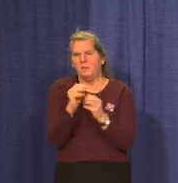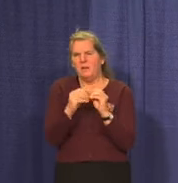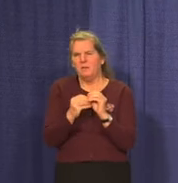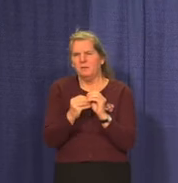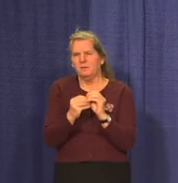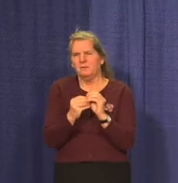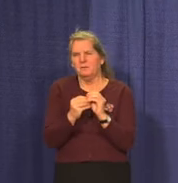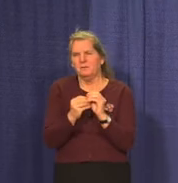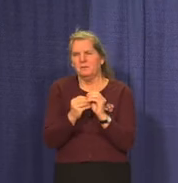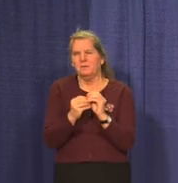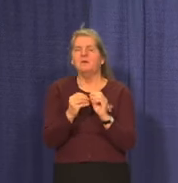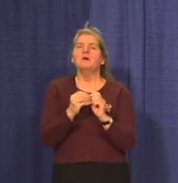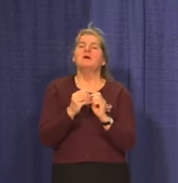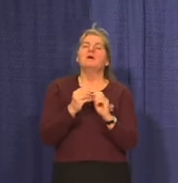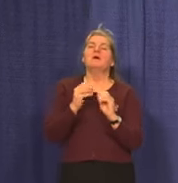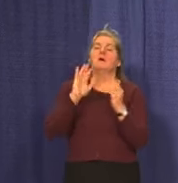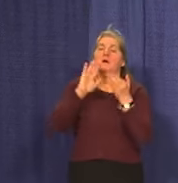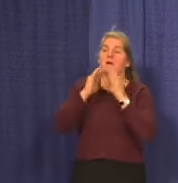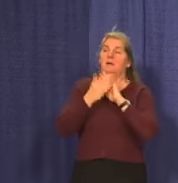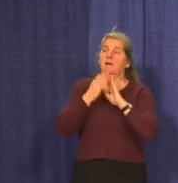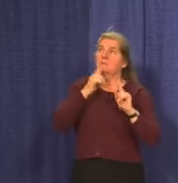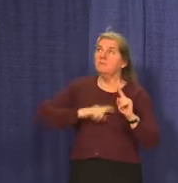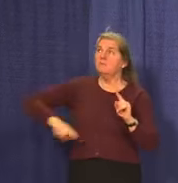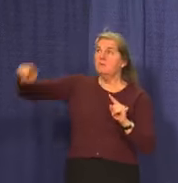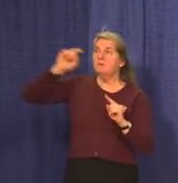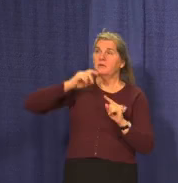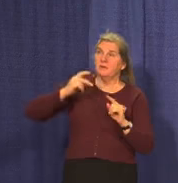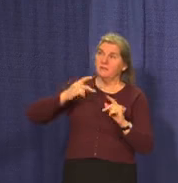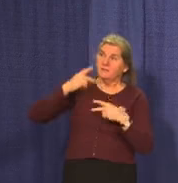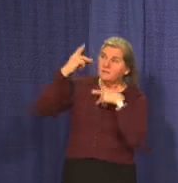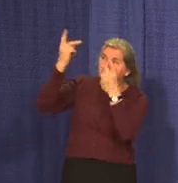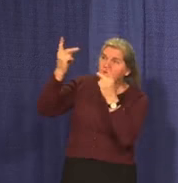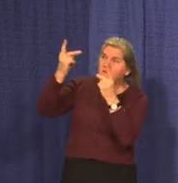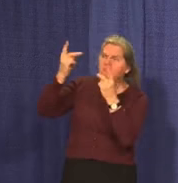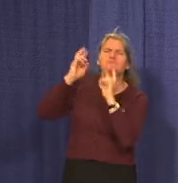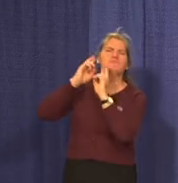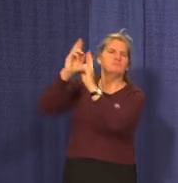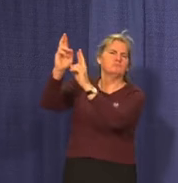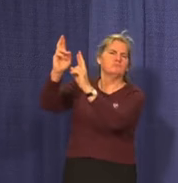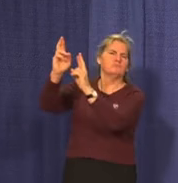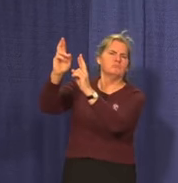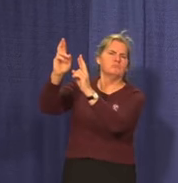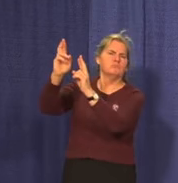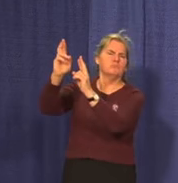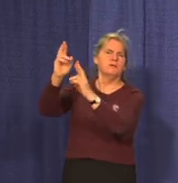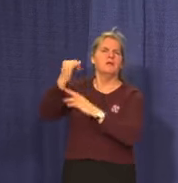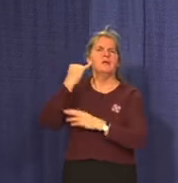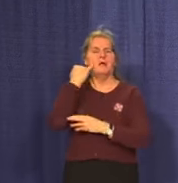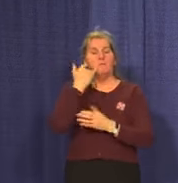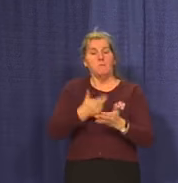RESPECT THE WISHES OF COMMUNITIES WHEN YOU TRAVEL. AND SELF ISOLATE WHENEVER